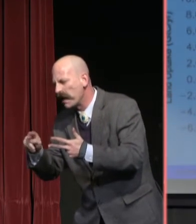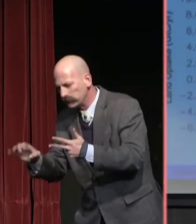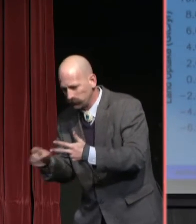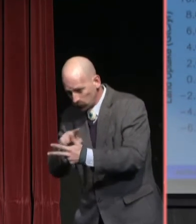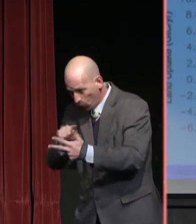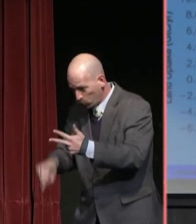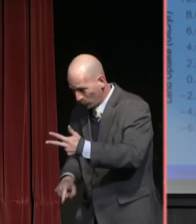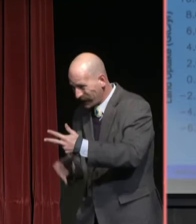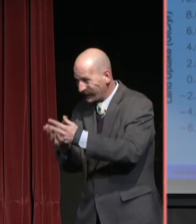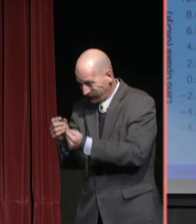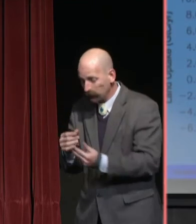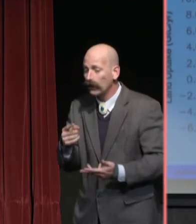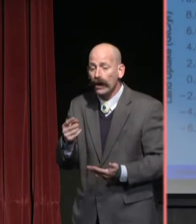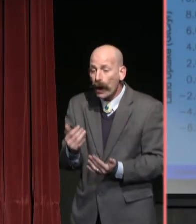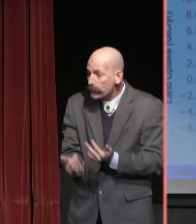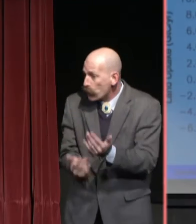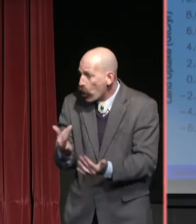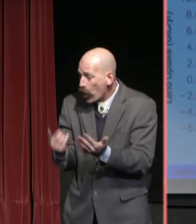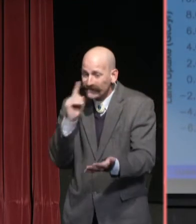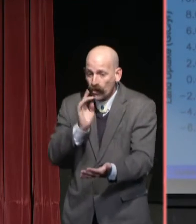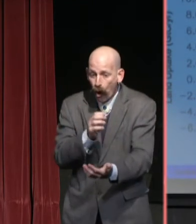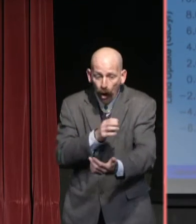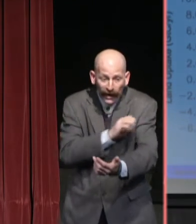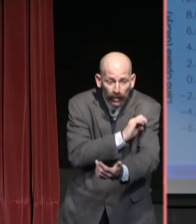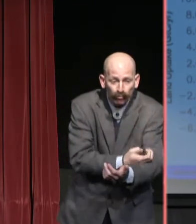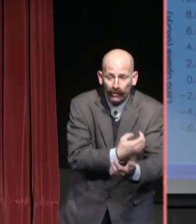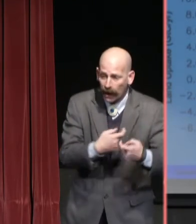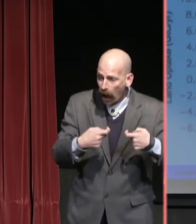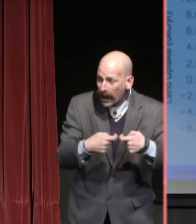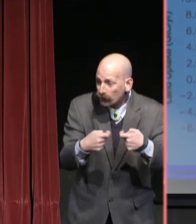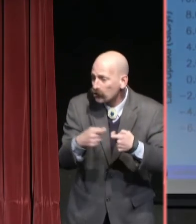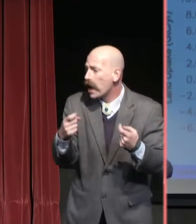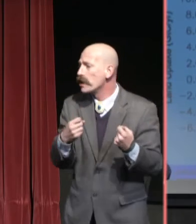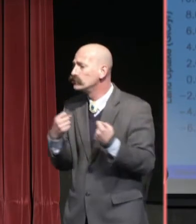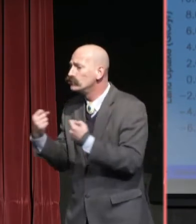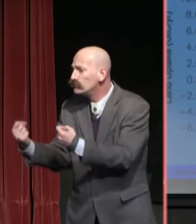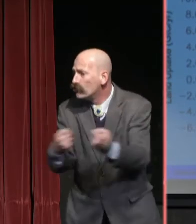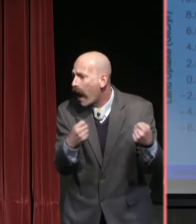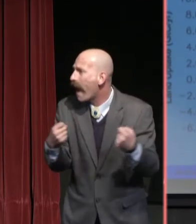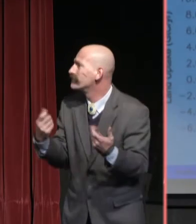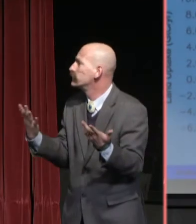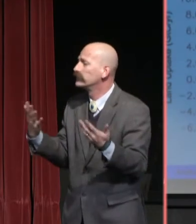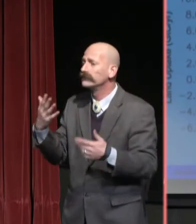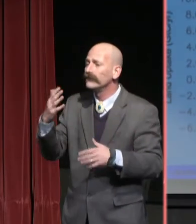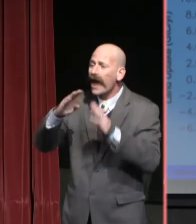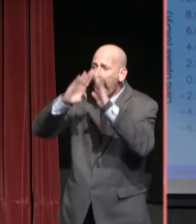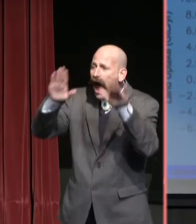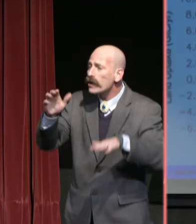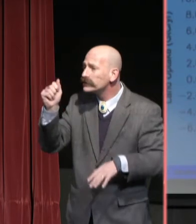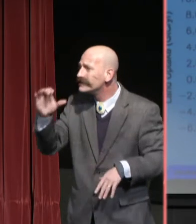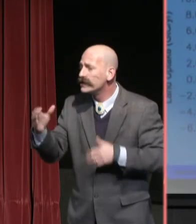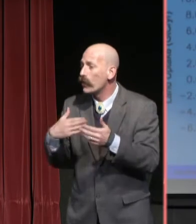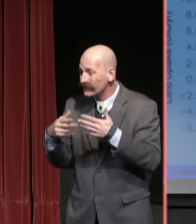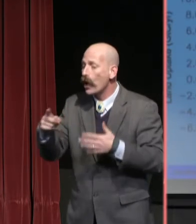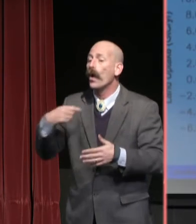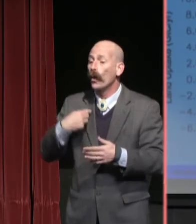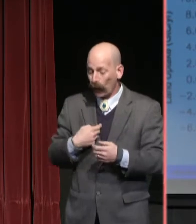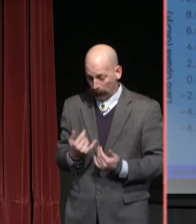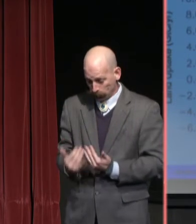When we burn these for our energy needs, driving your car or warming your house, you produce CO2 and it goes into the atmosphere.